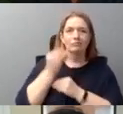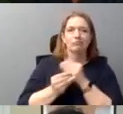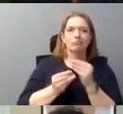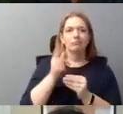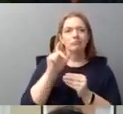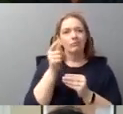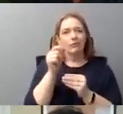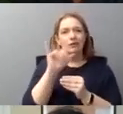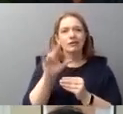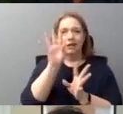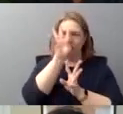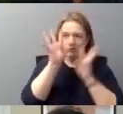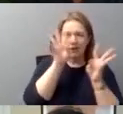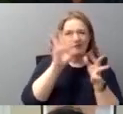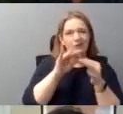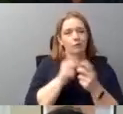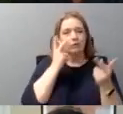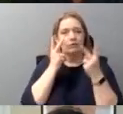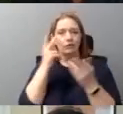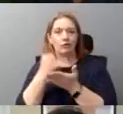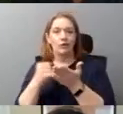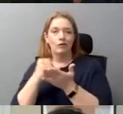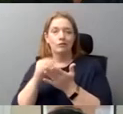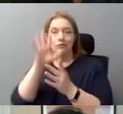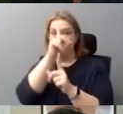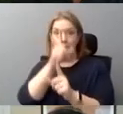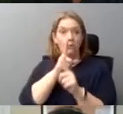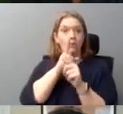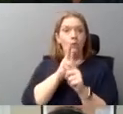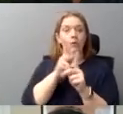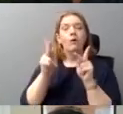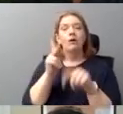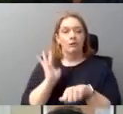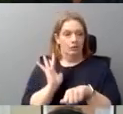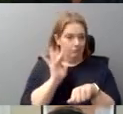aims to connect meaningful visitor experiences at all of these authentic creative places.